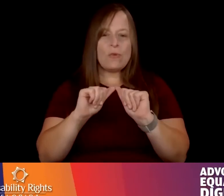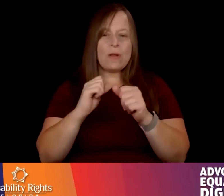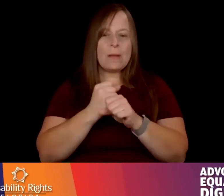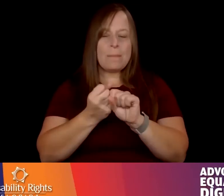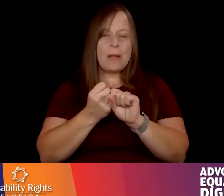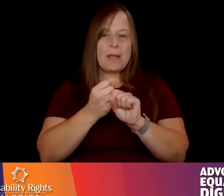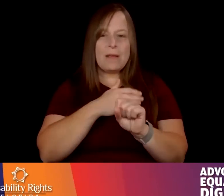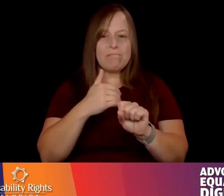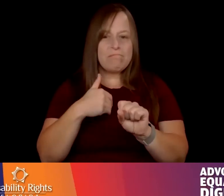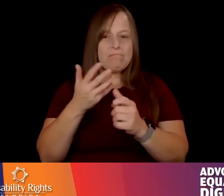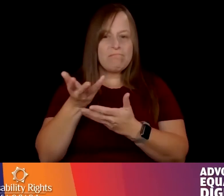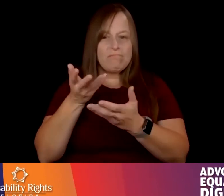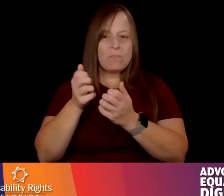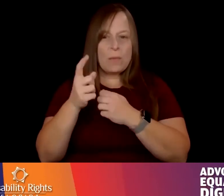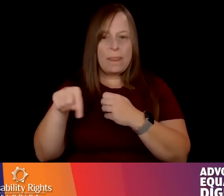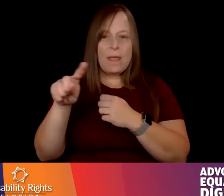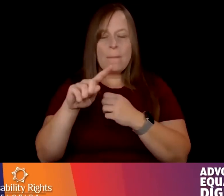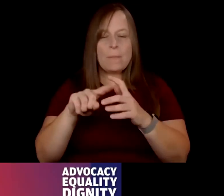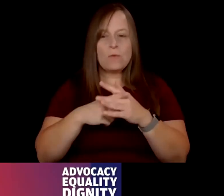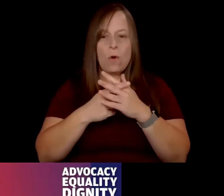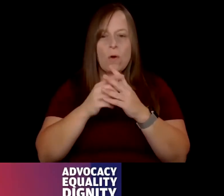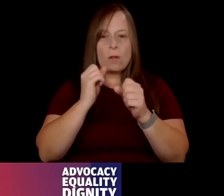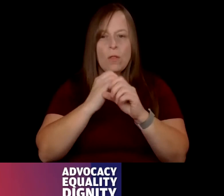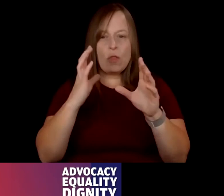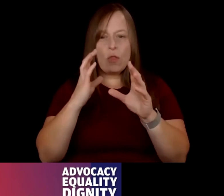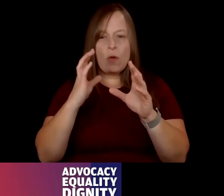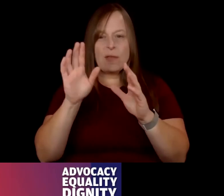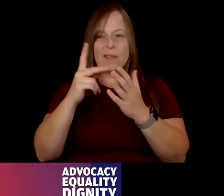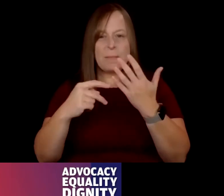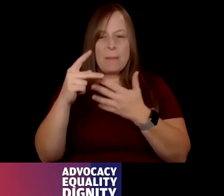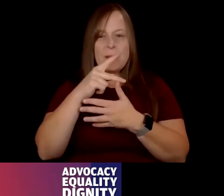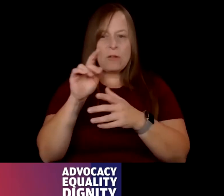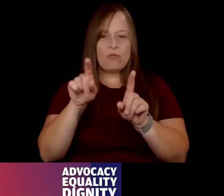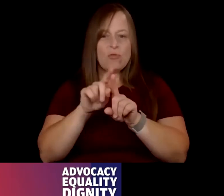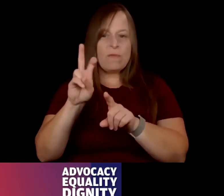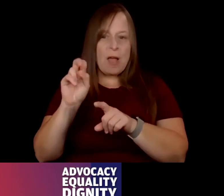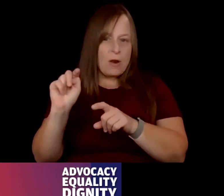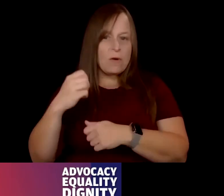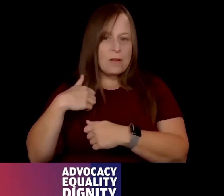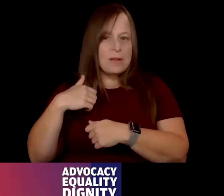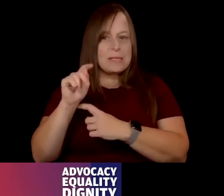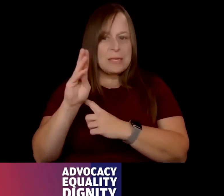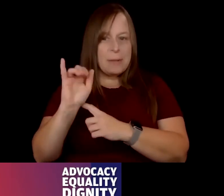And have started looking at this population, as well, the veterans with TBIs.